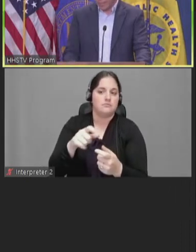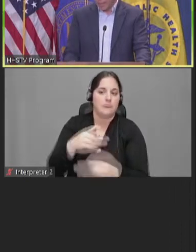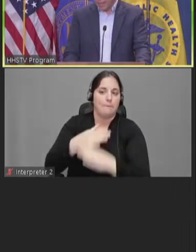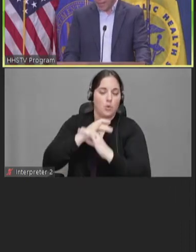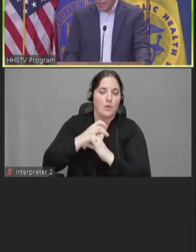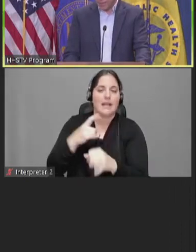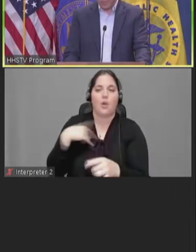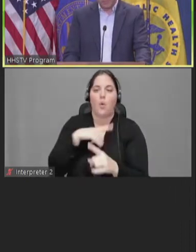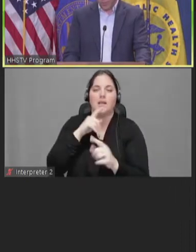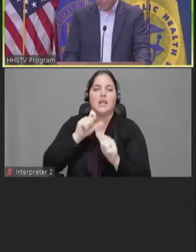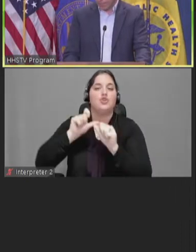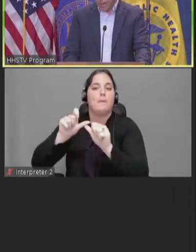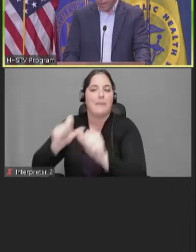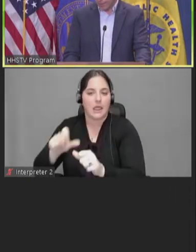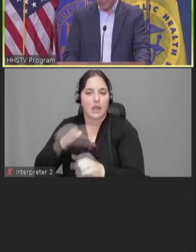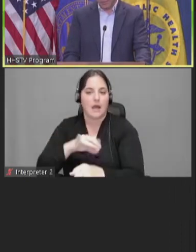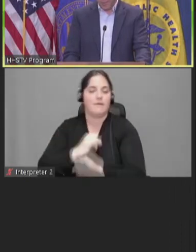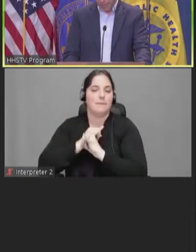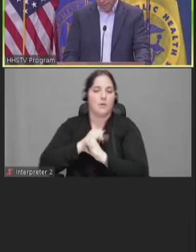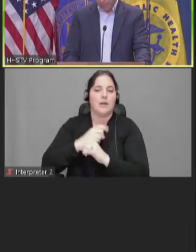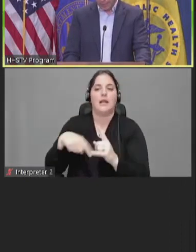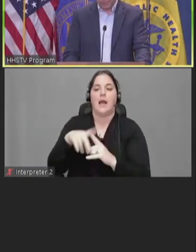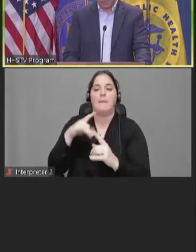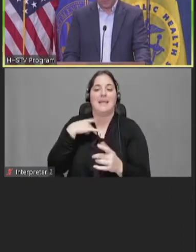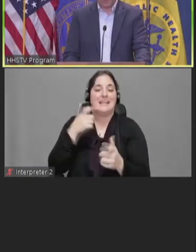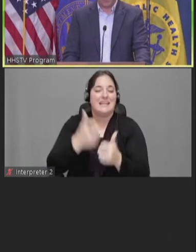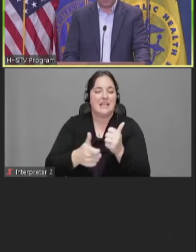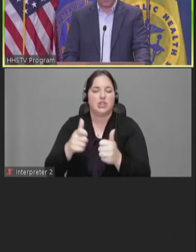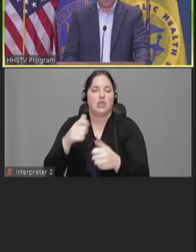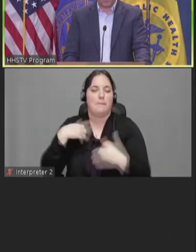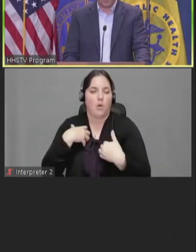adjuvant and protein vaccines still may have a significant role to play there.